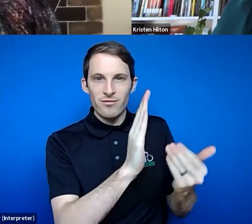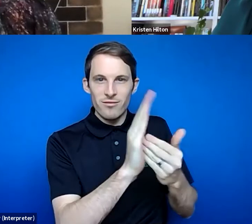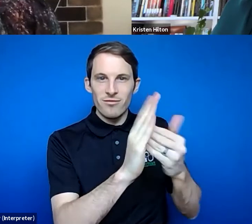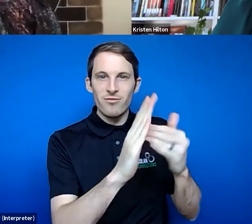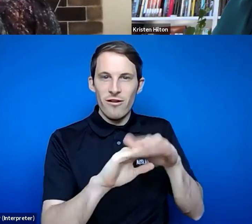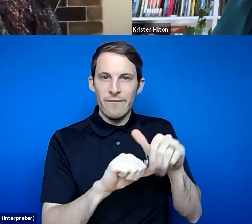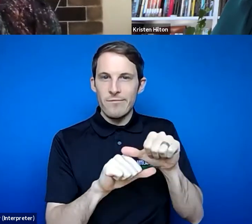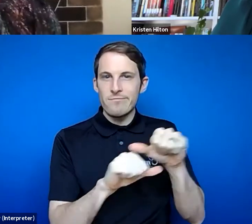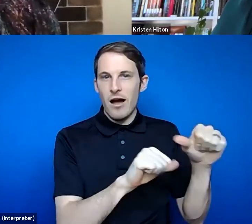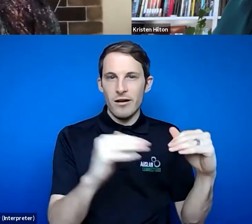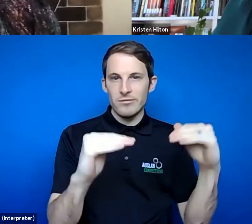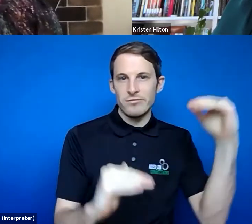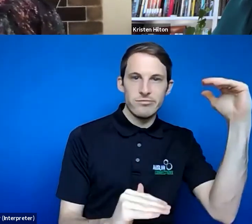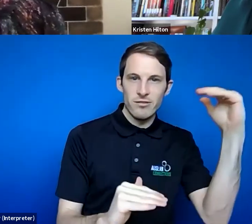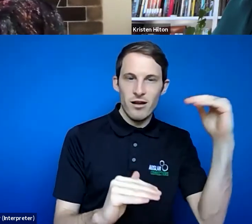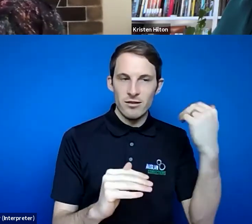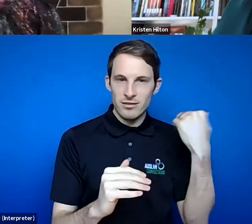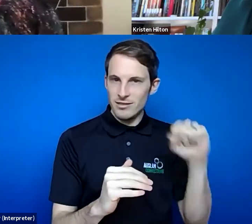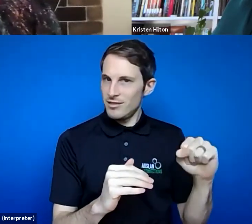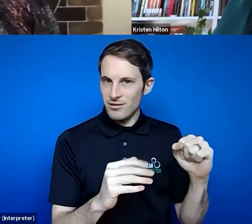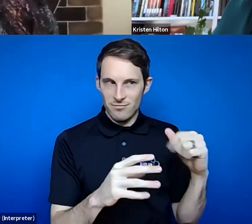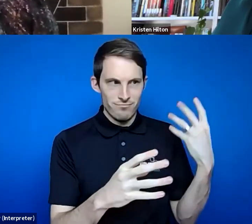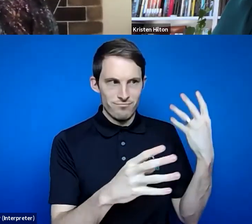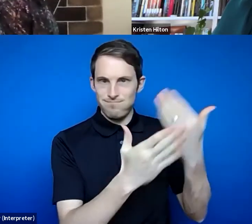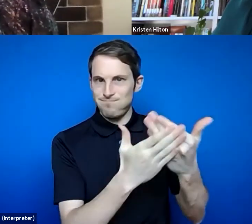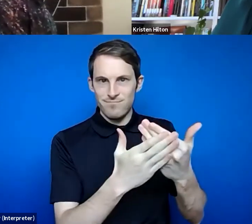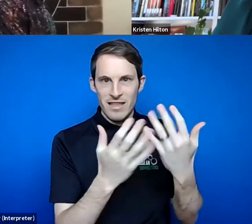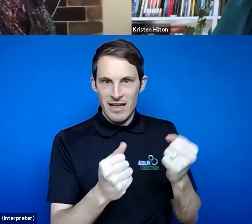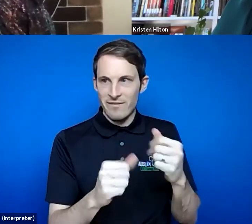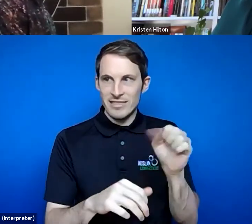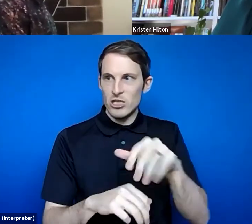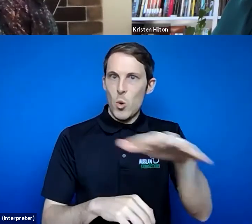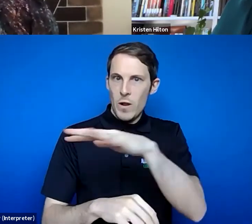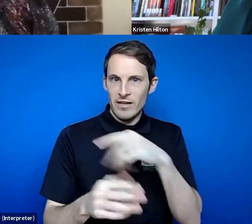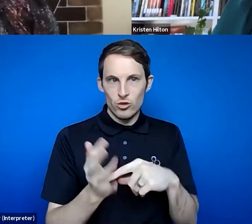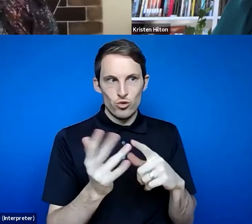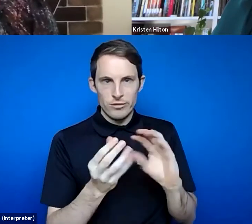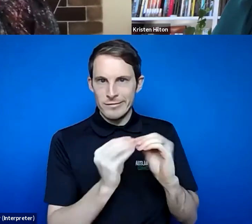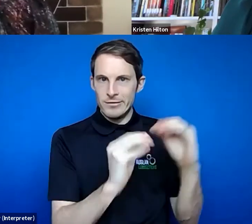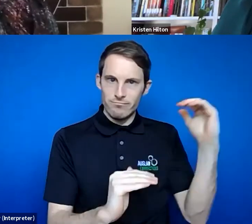are still with us and it takes all of us to unwind them as a result. Once again this is